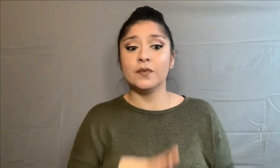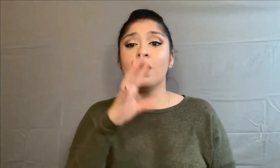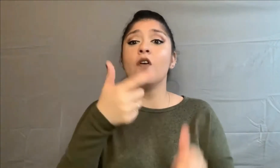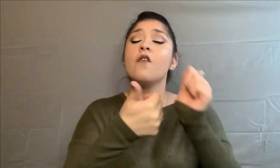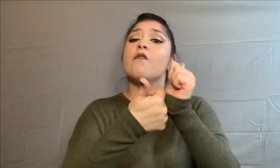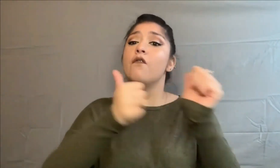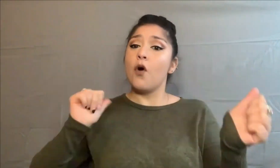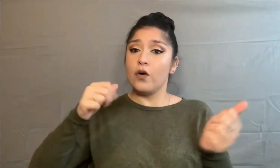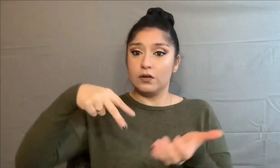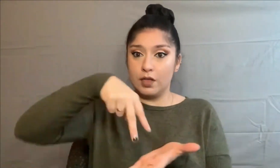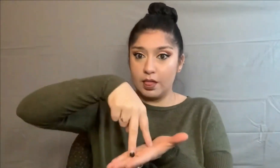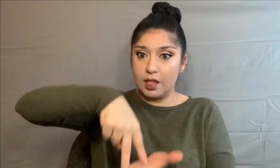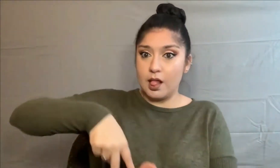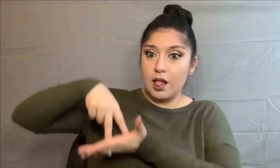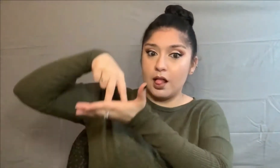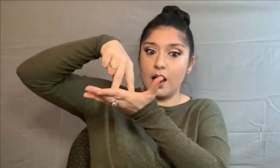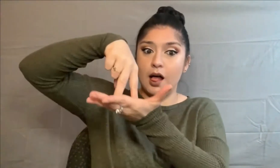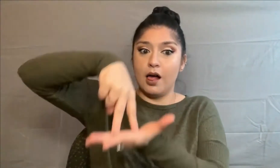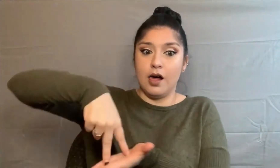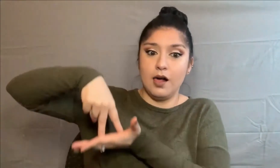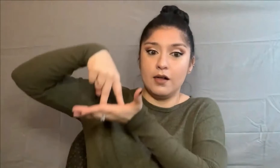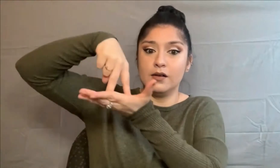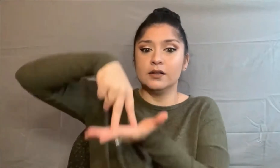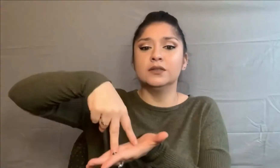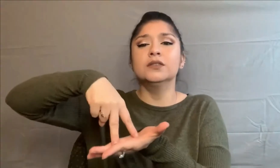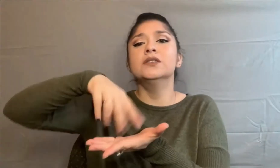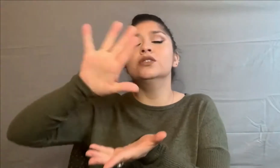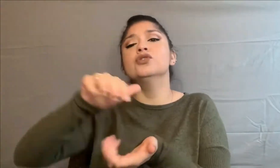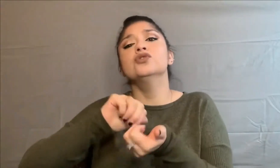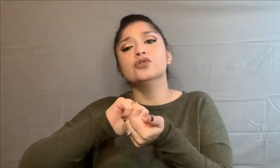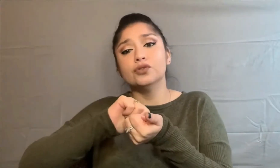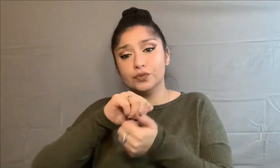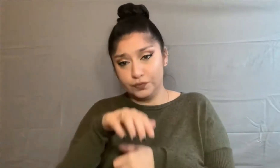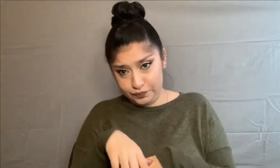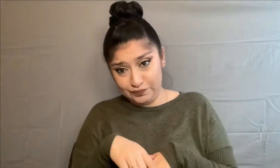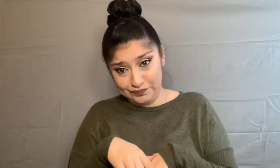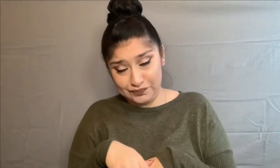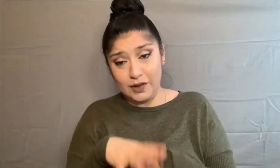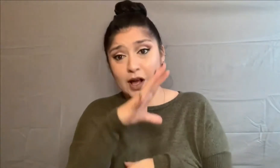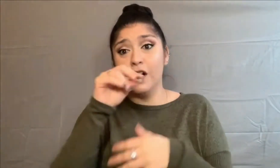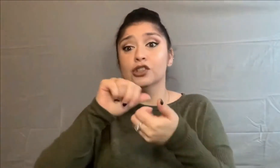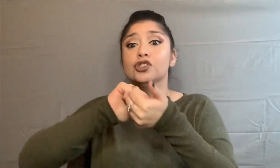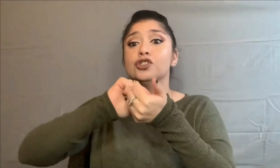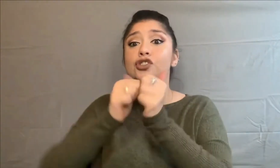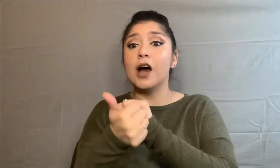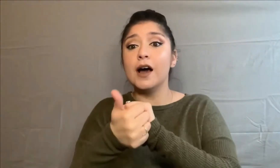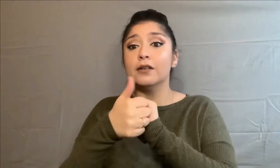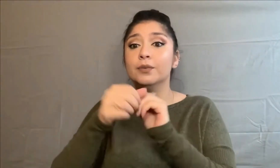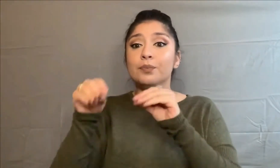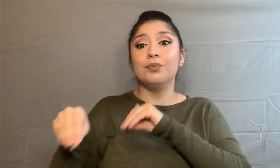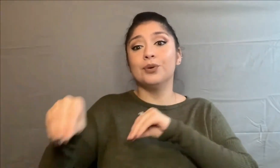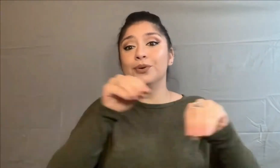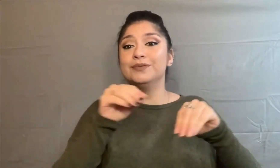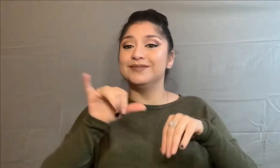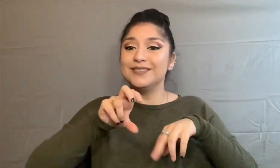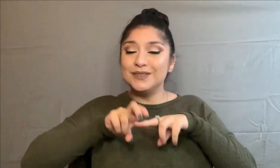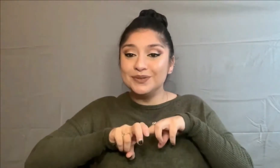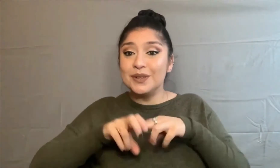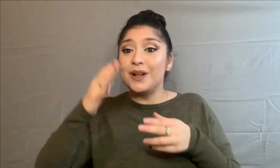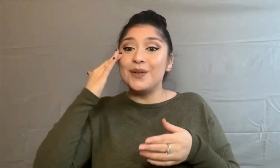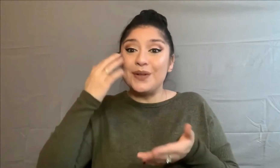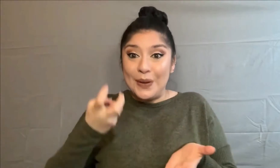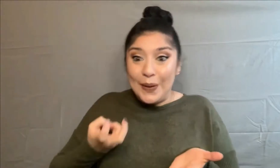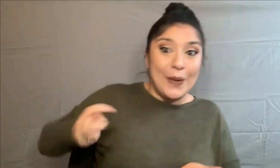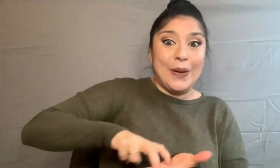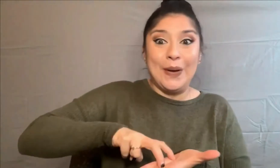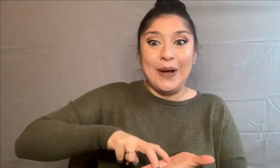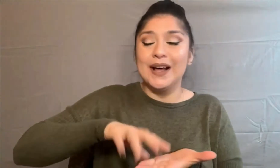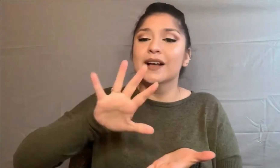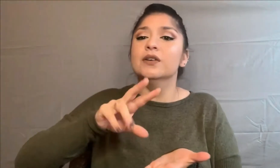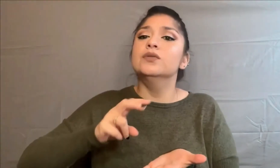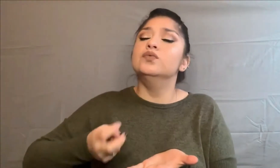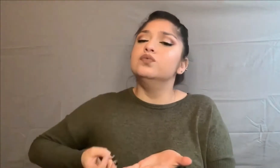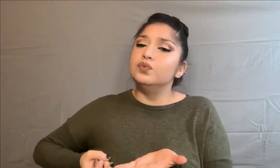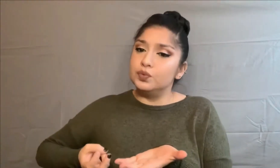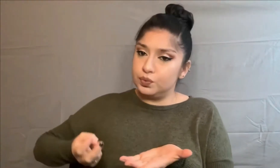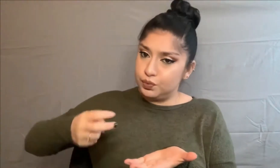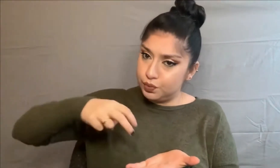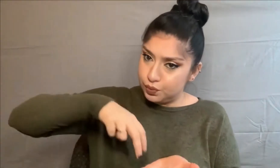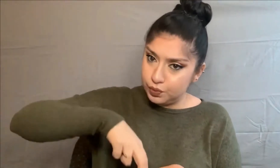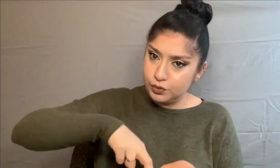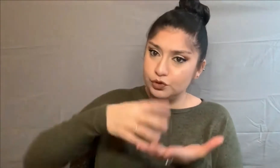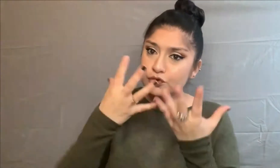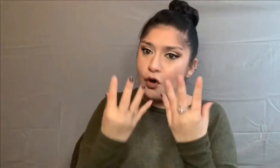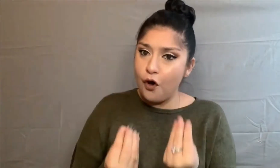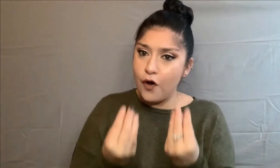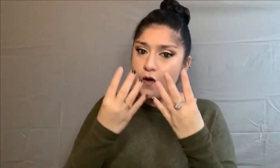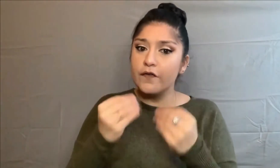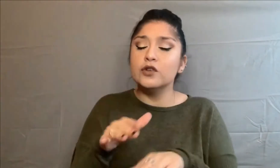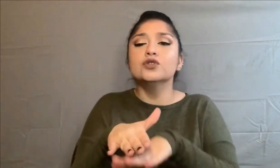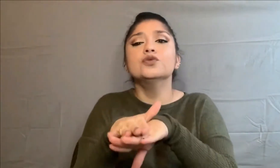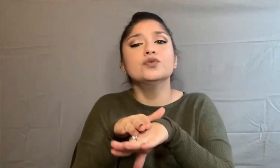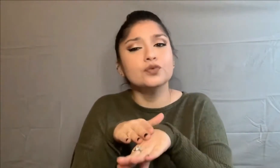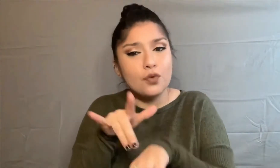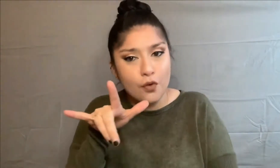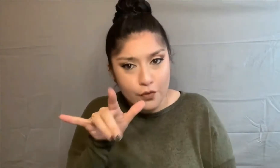avoid standing for long periods, and move slowly when you stand up or change position.